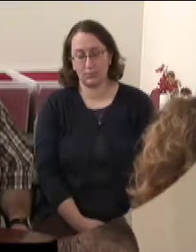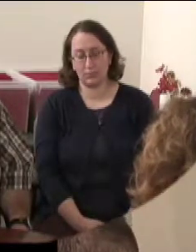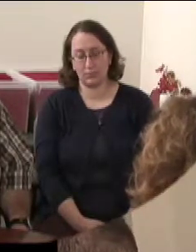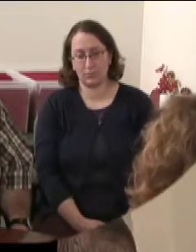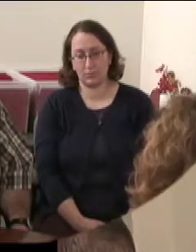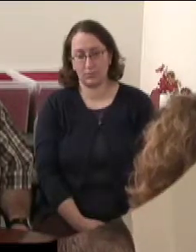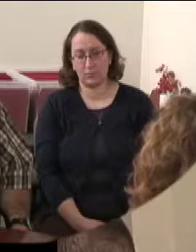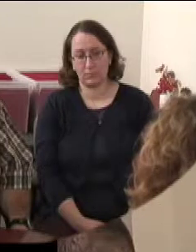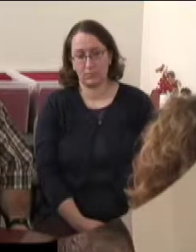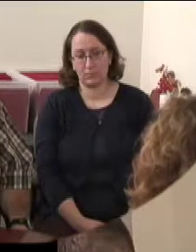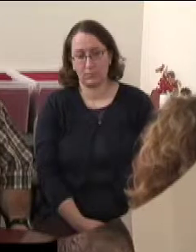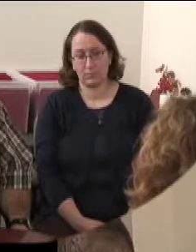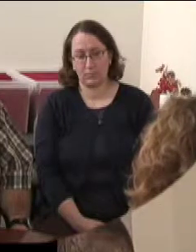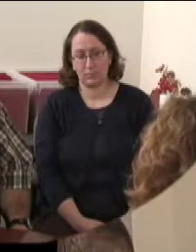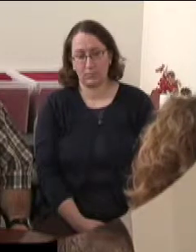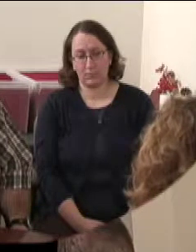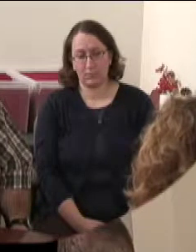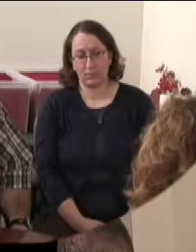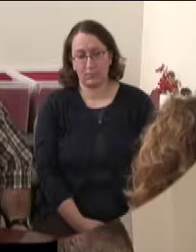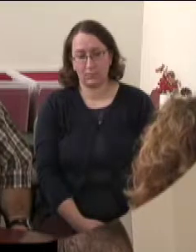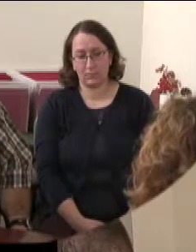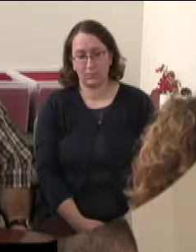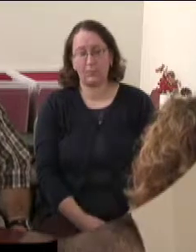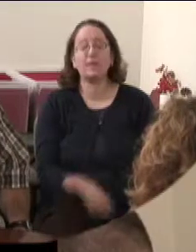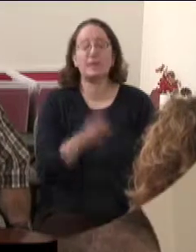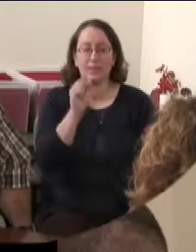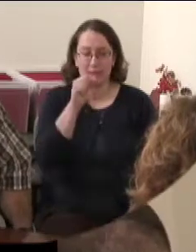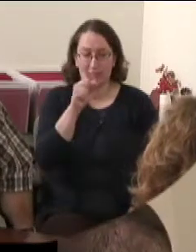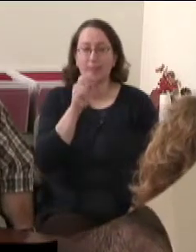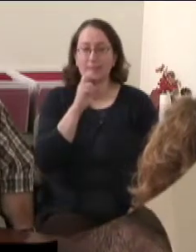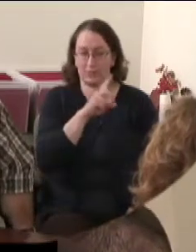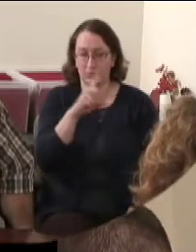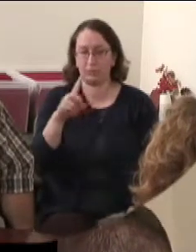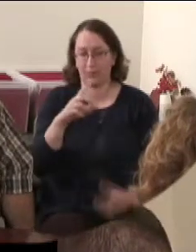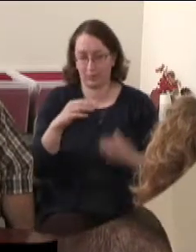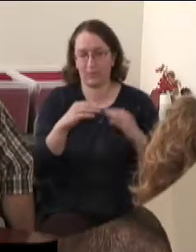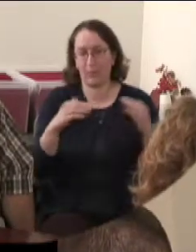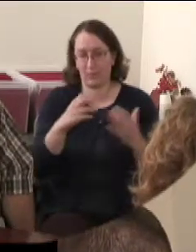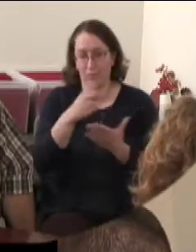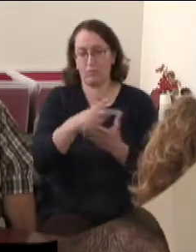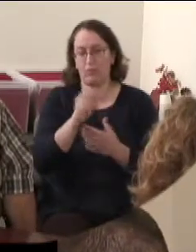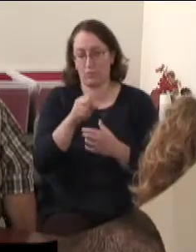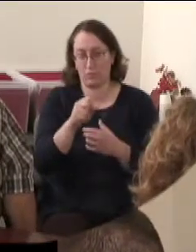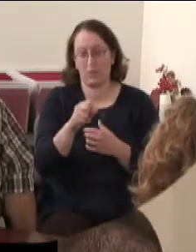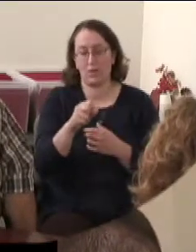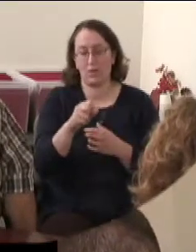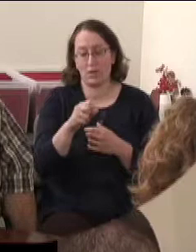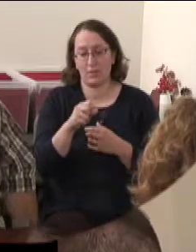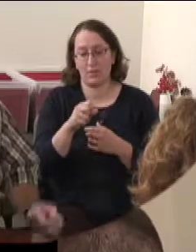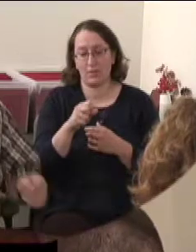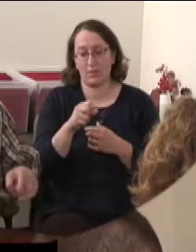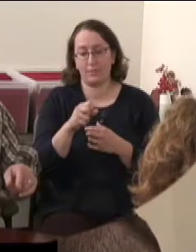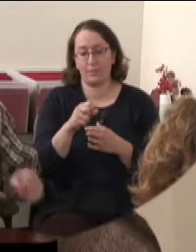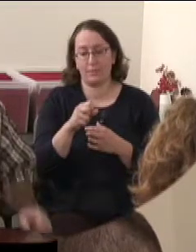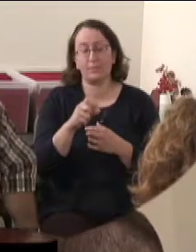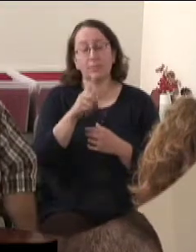Is this that district director level of approval? Steven: Yes, it is. And this was in response